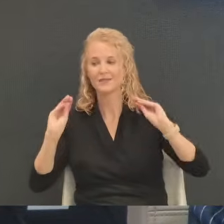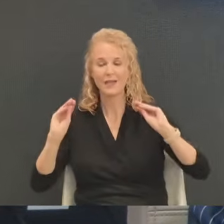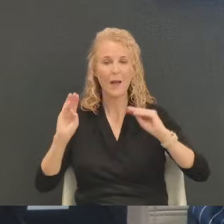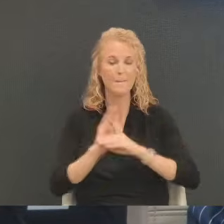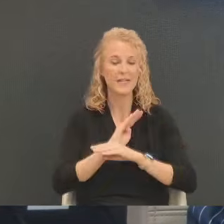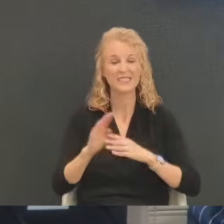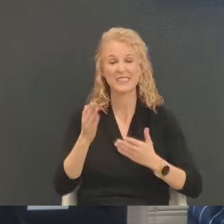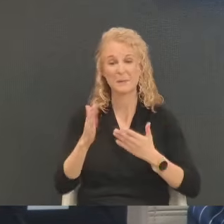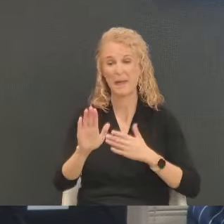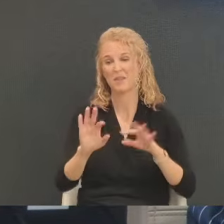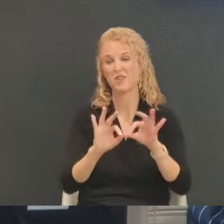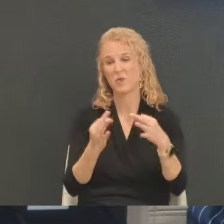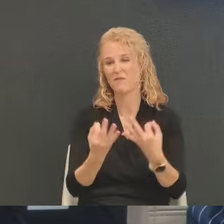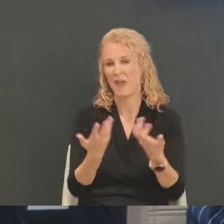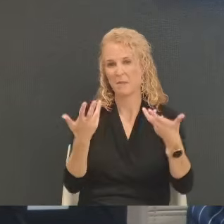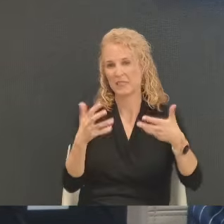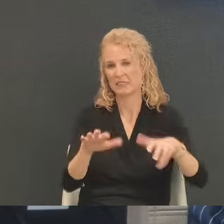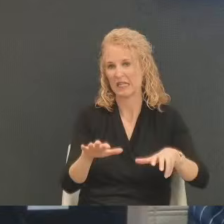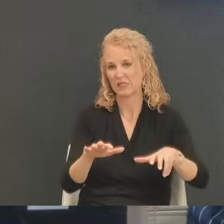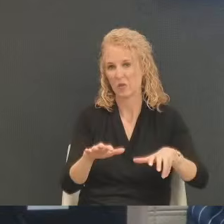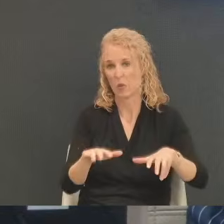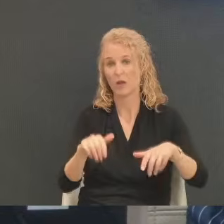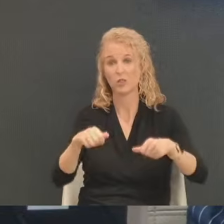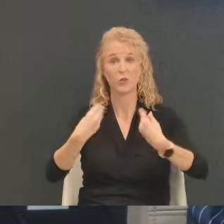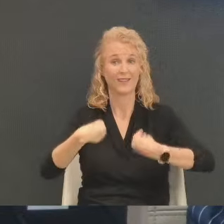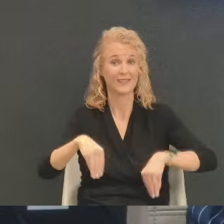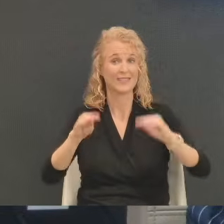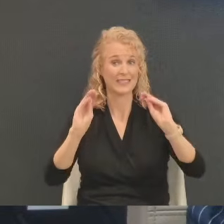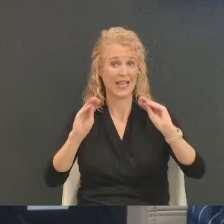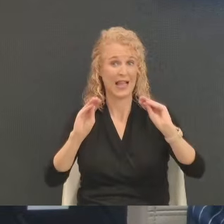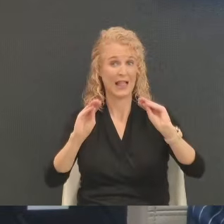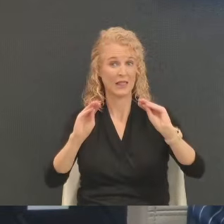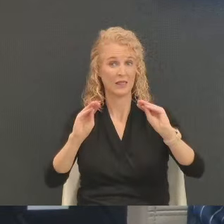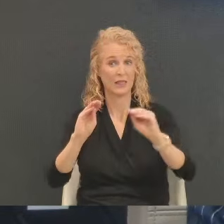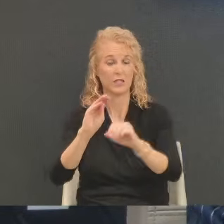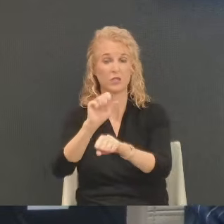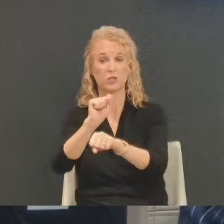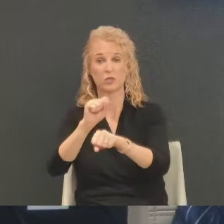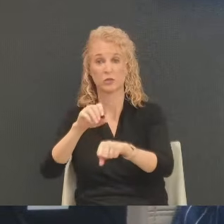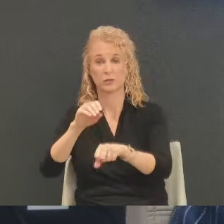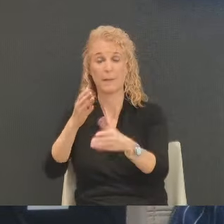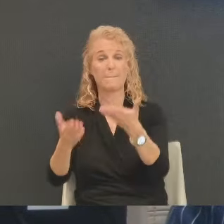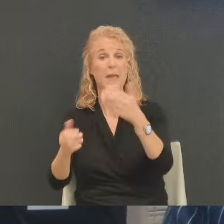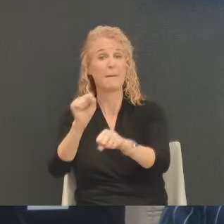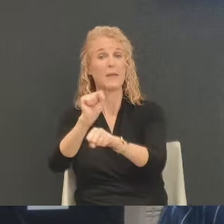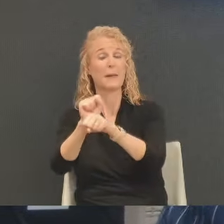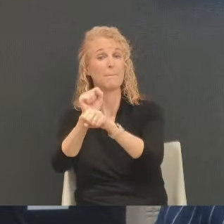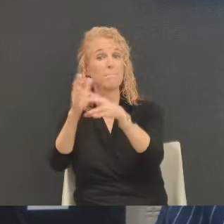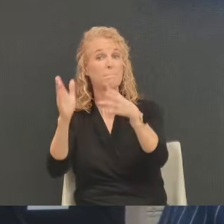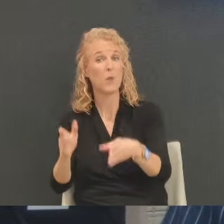want it. you could sell it to a worker that may want it, but the worker doesn't have the money.